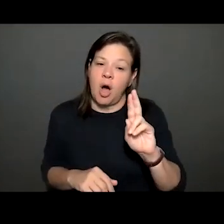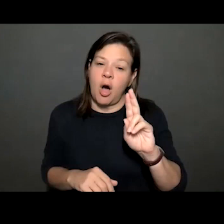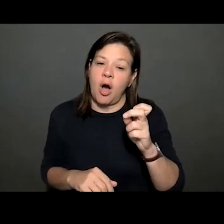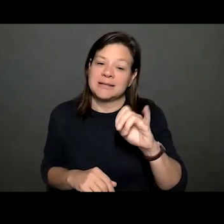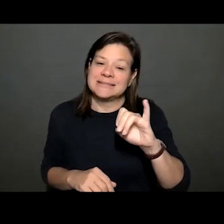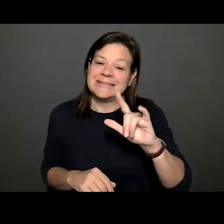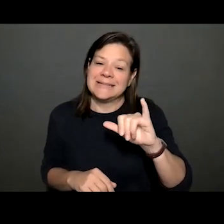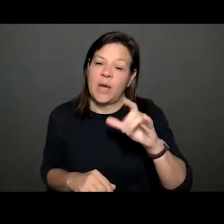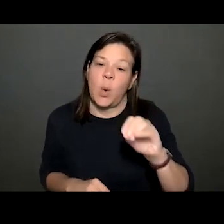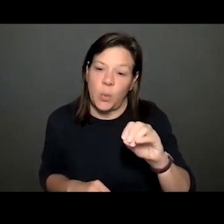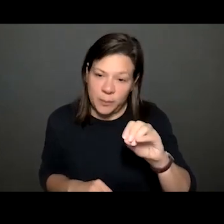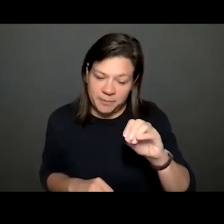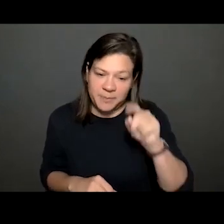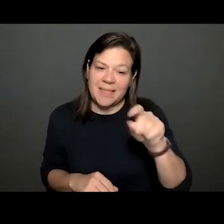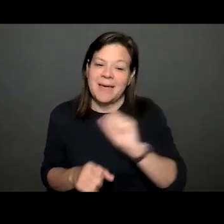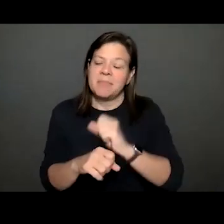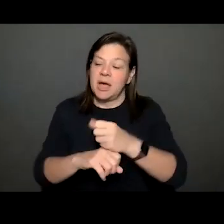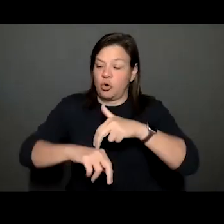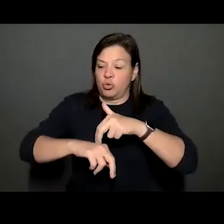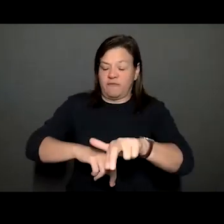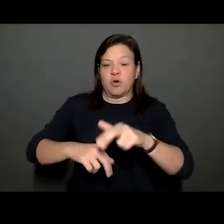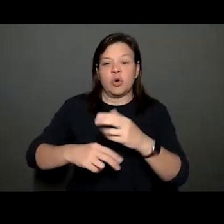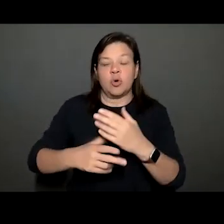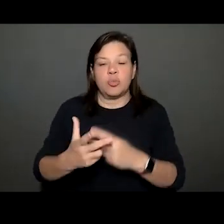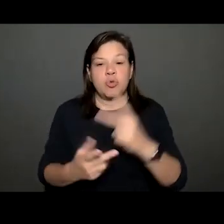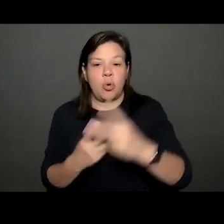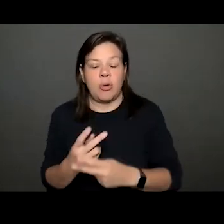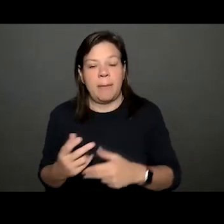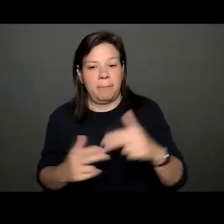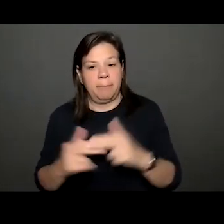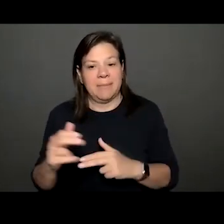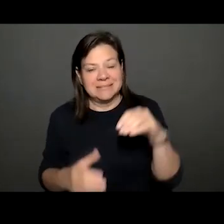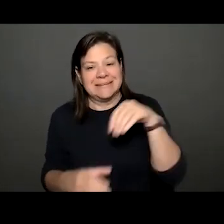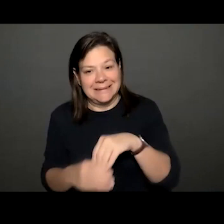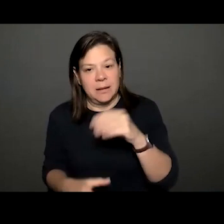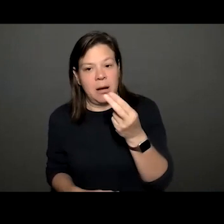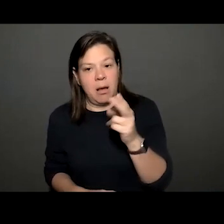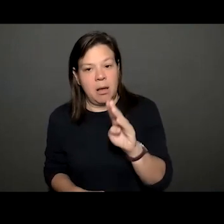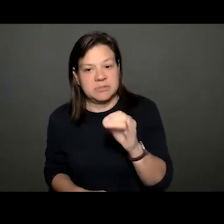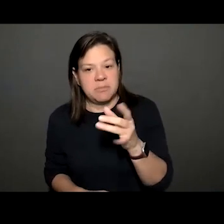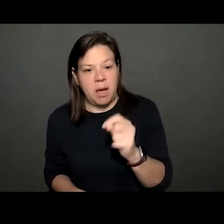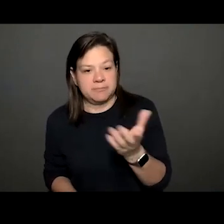AND THEY CREATED A PROGRAM BUILT IN HubSpot. YOU SEE IN THE EXAMPLE THEY HAVE REFERRALS AS OBJECT TYPE.